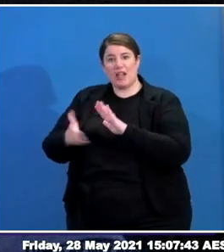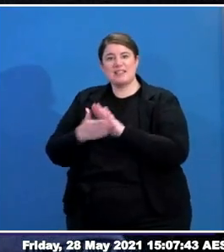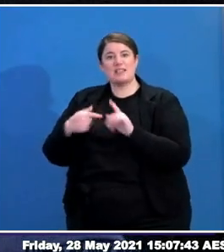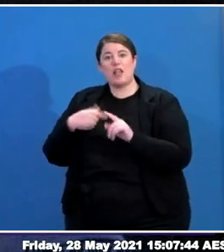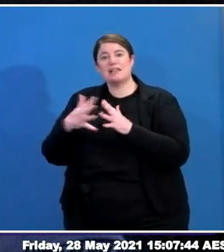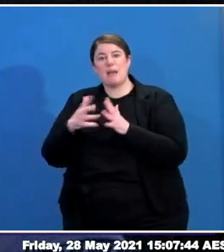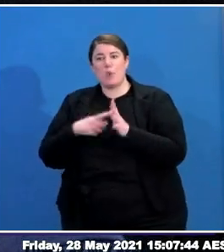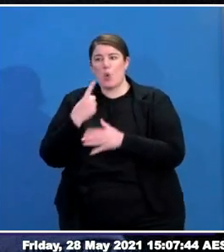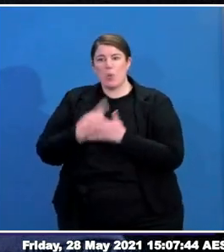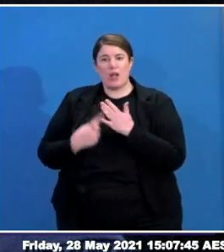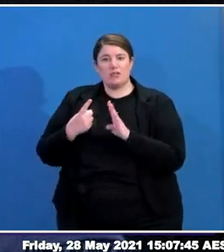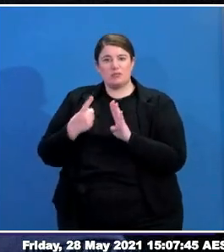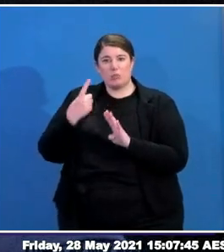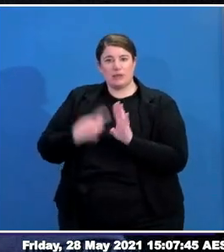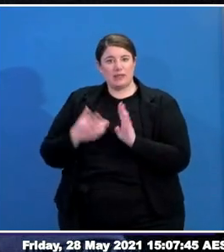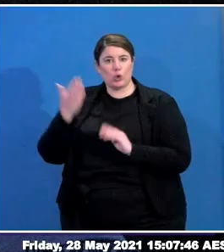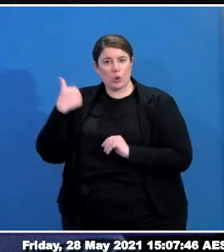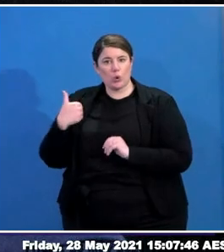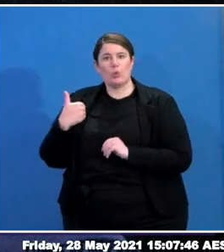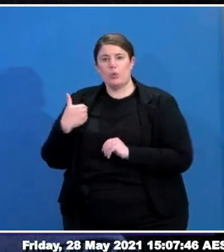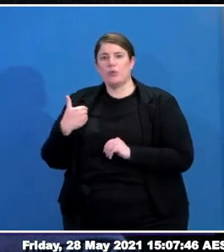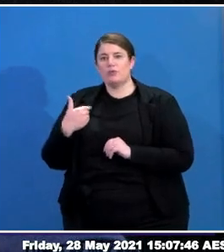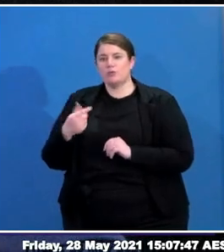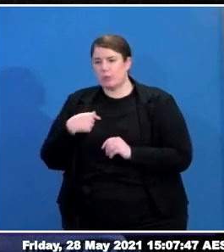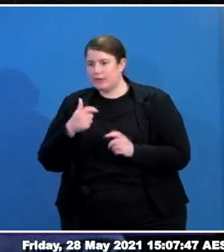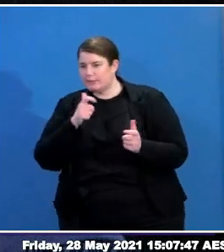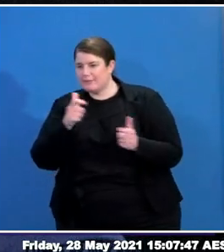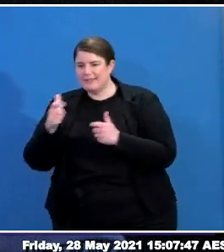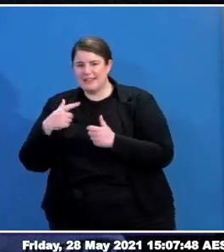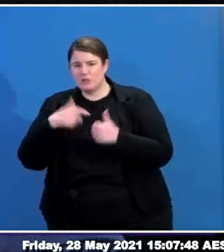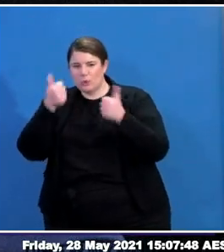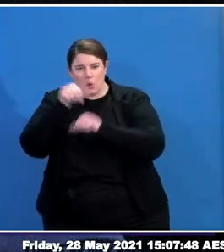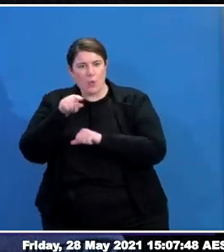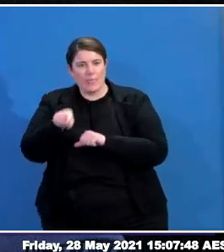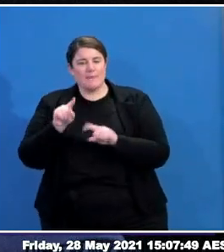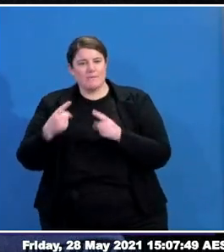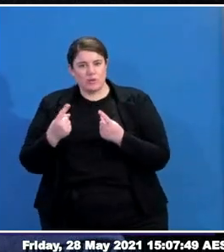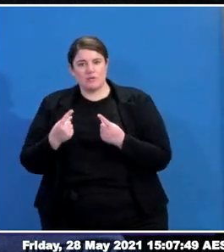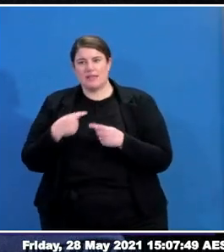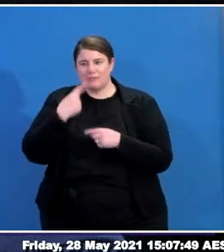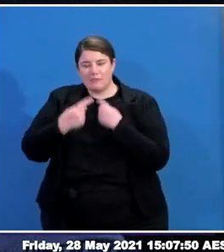those providers provided advice to the Commission on how we ought to approach the